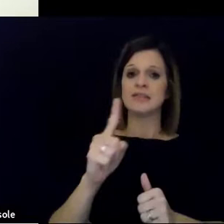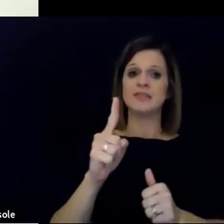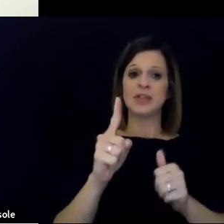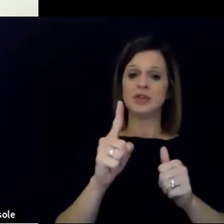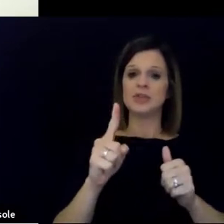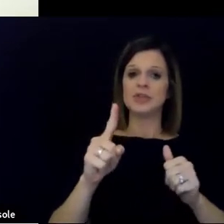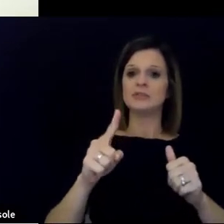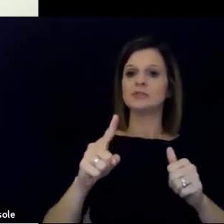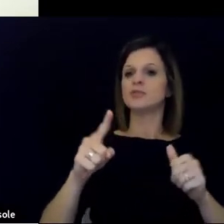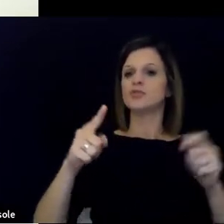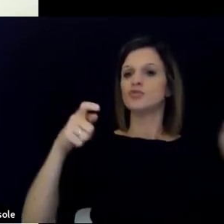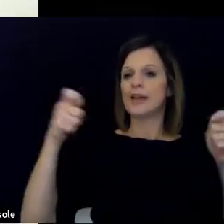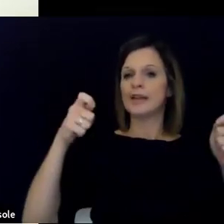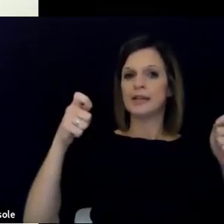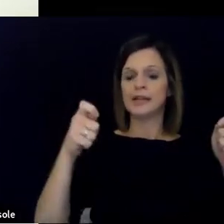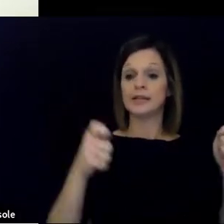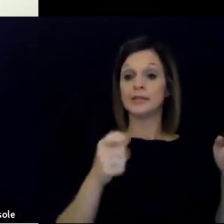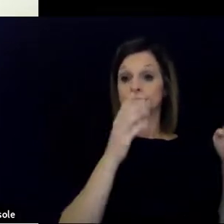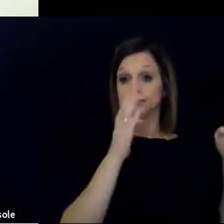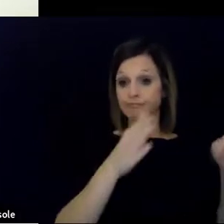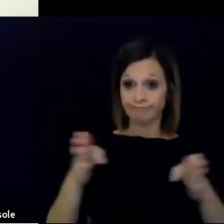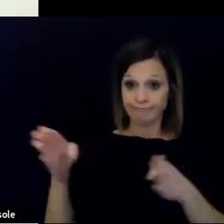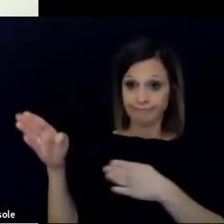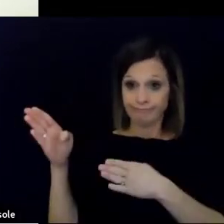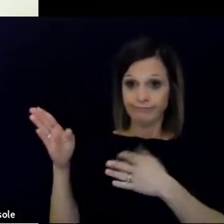the totally regulated and the completely disregulated.